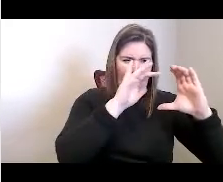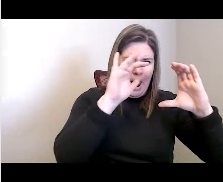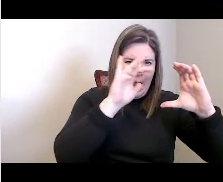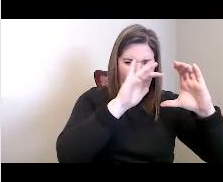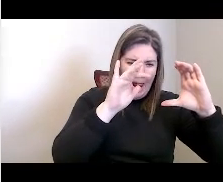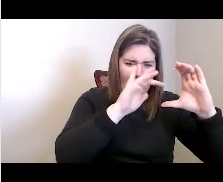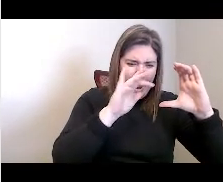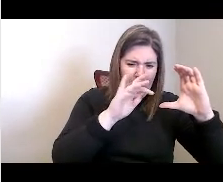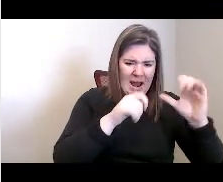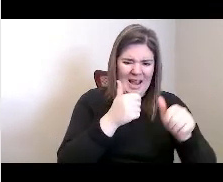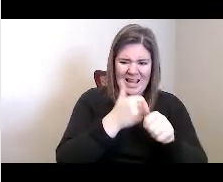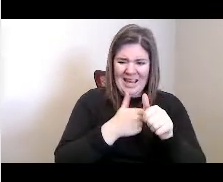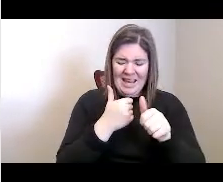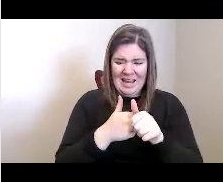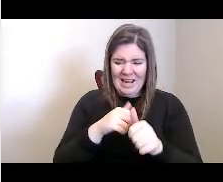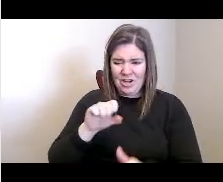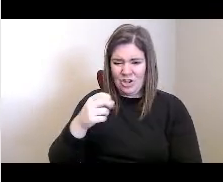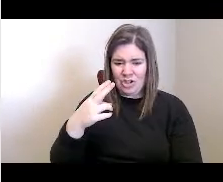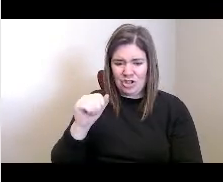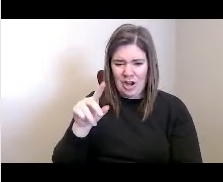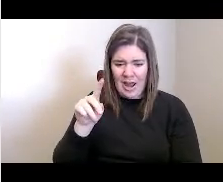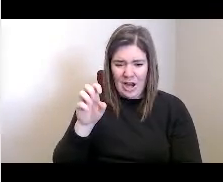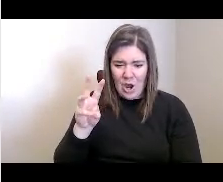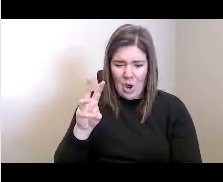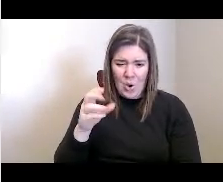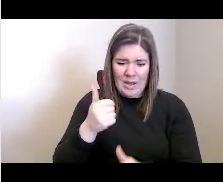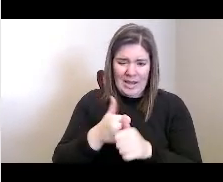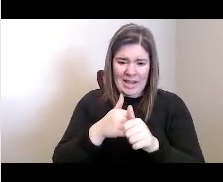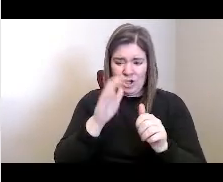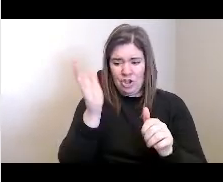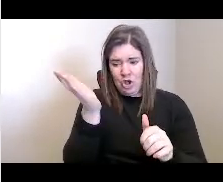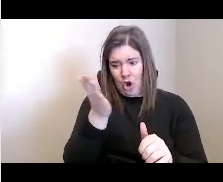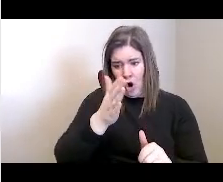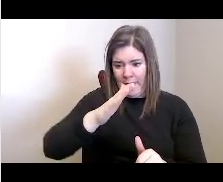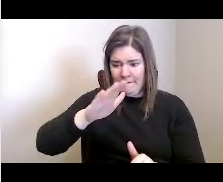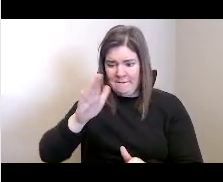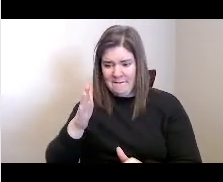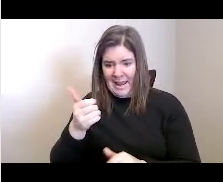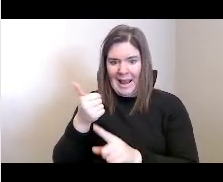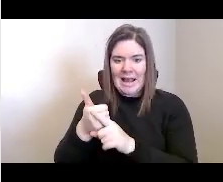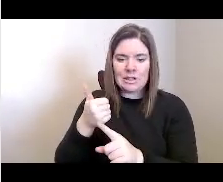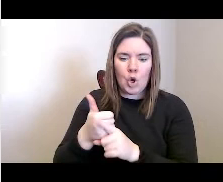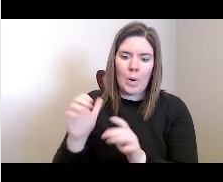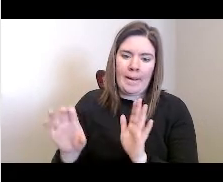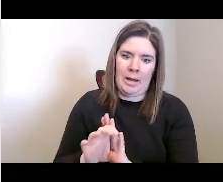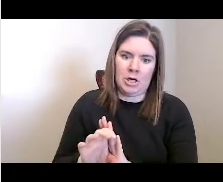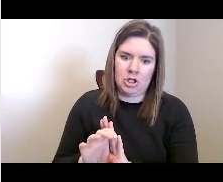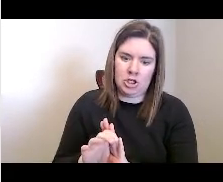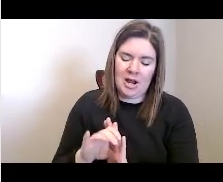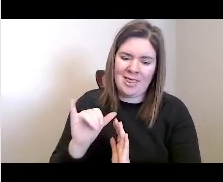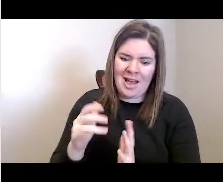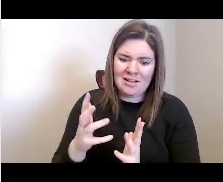each curve of the puzzle piece is its own image. That's a lot to navigate through with a screen